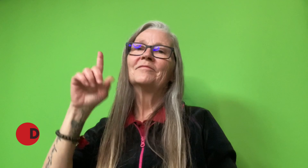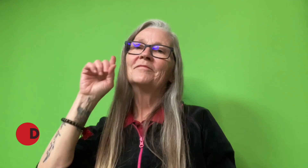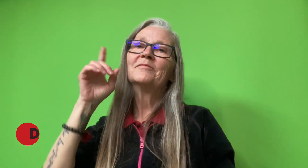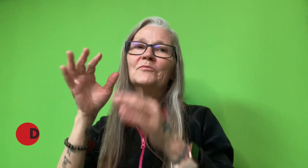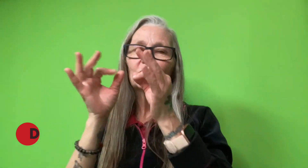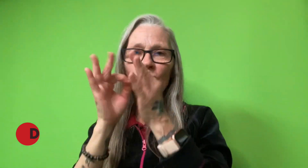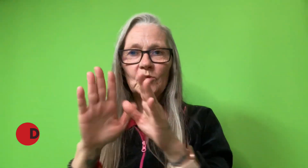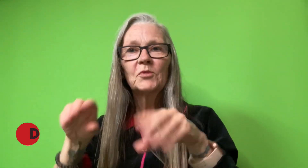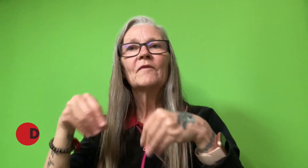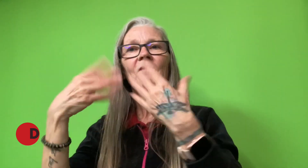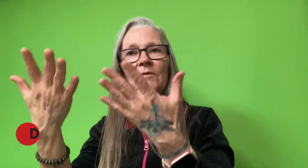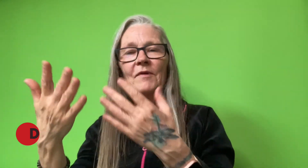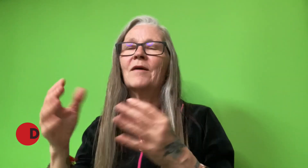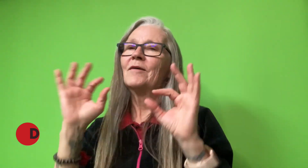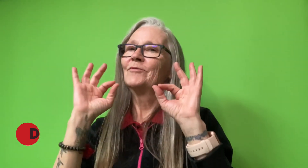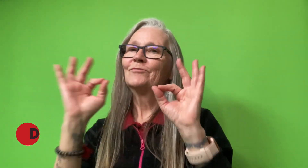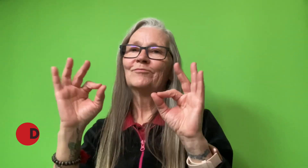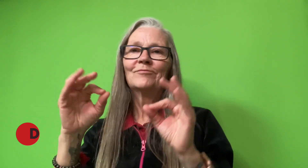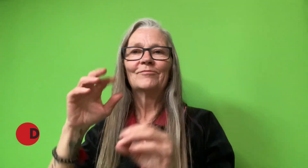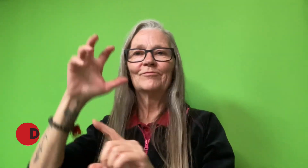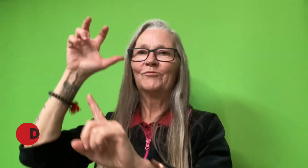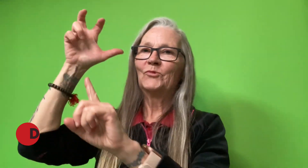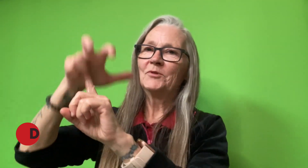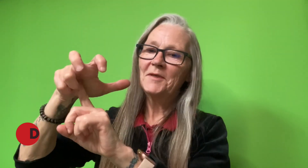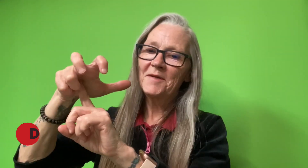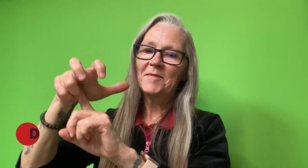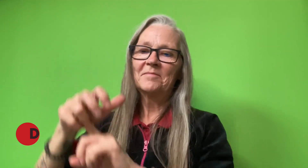provided and it is working champs!